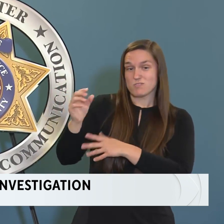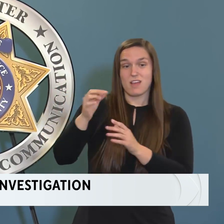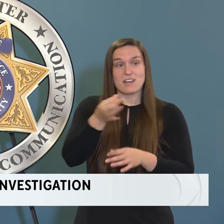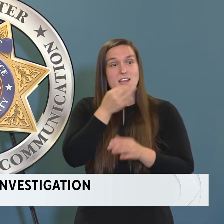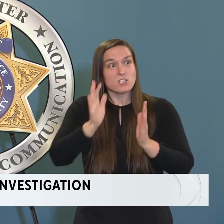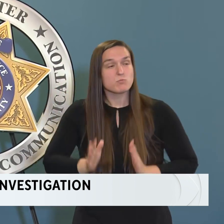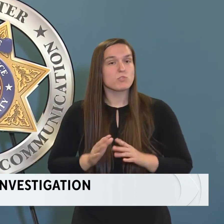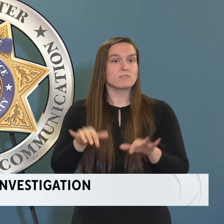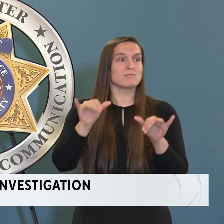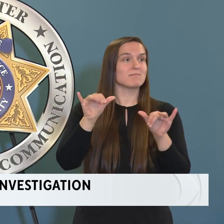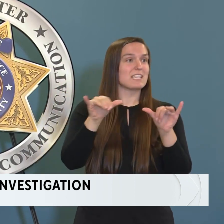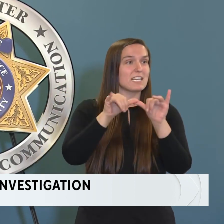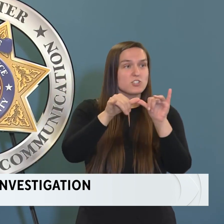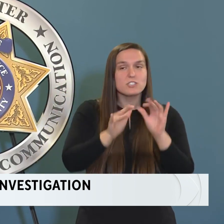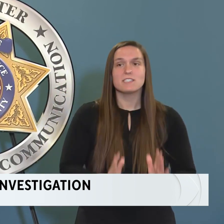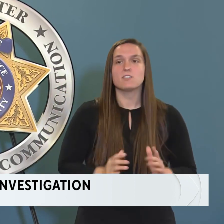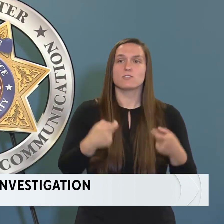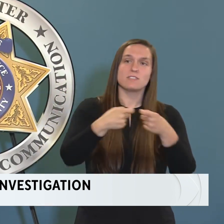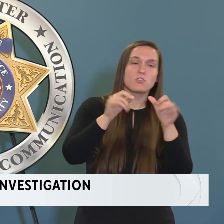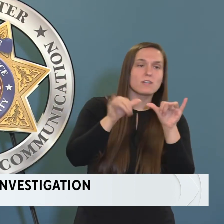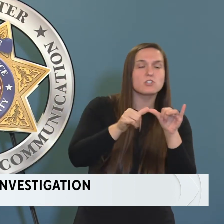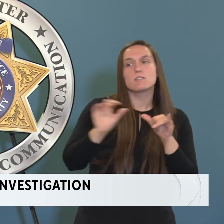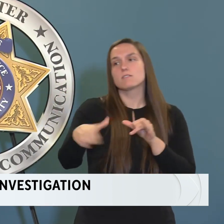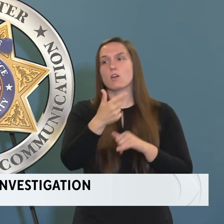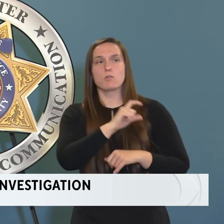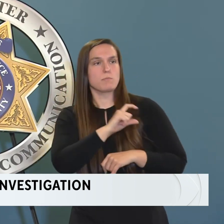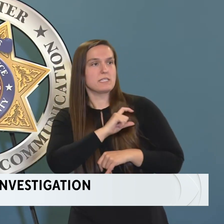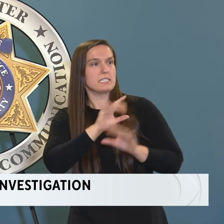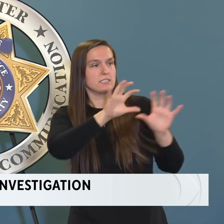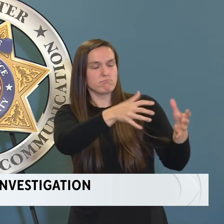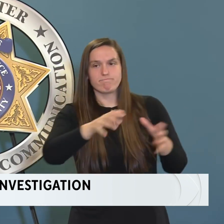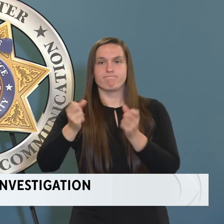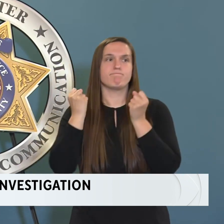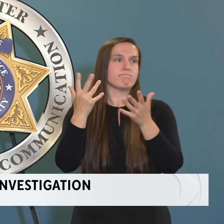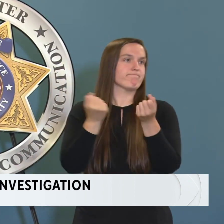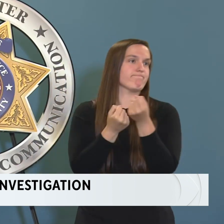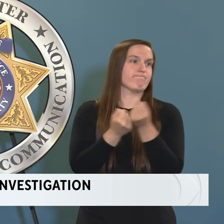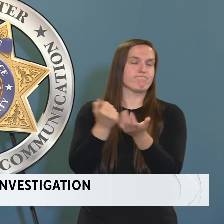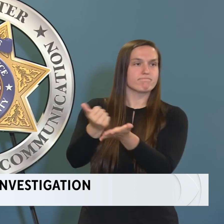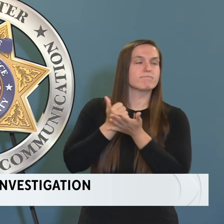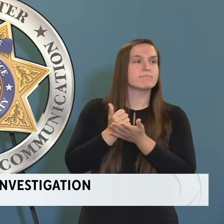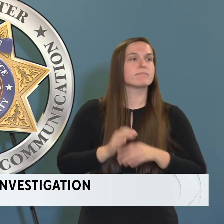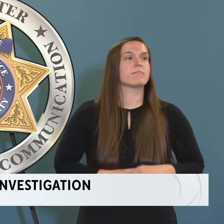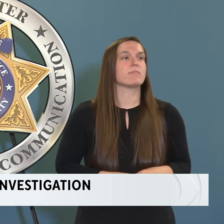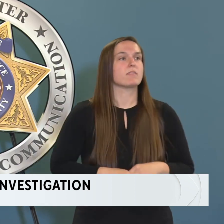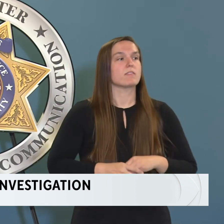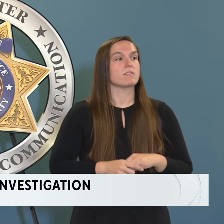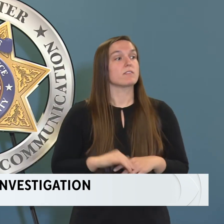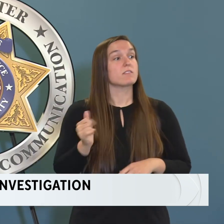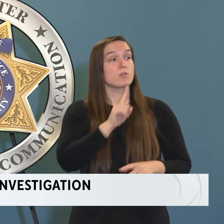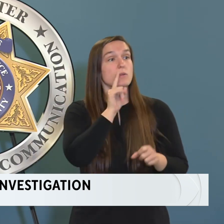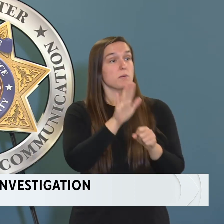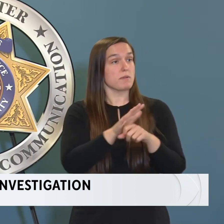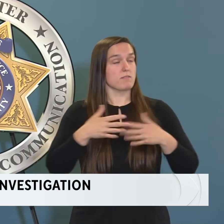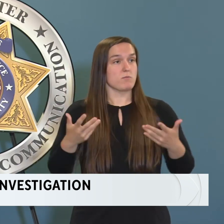SECOND PAIR OF EYES ALONG WITH THE SHERIFF'S OFFICE WITH ASSISTANCE FROM THE UNITED STATES FOR SERVICE AND THE DEPARTMENT OF MINING AND RECLAMATION, THE SERVICES AND COLORADO BUREAU OF